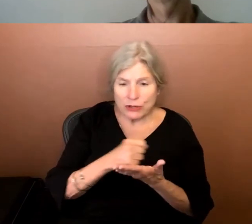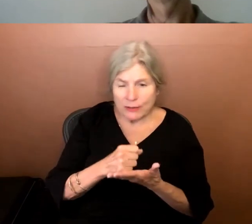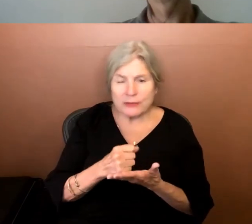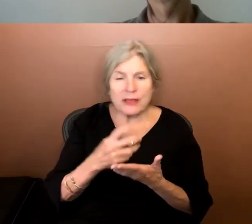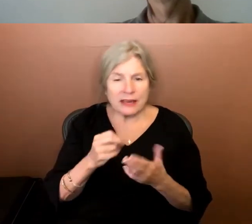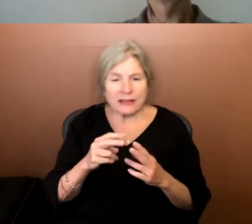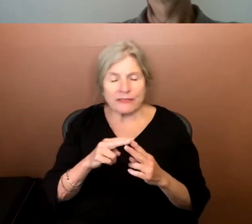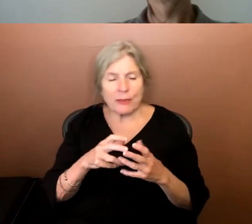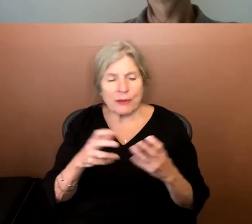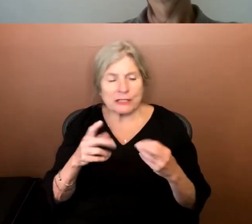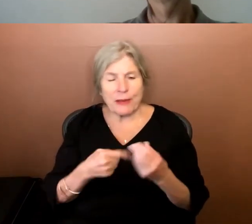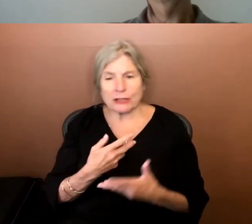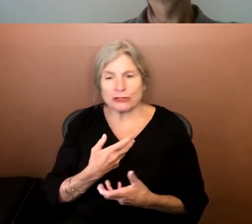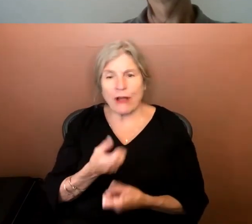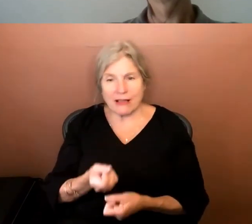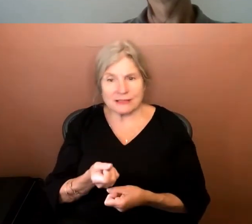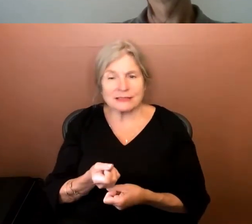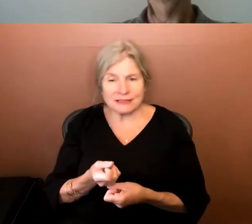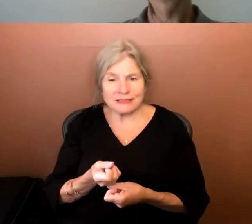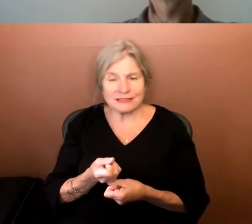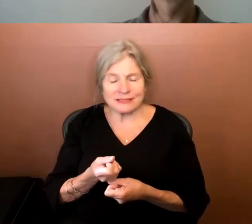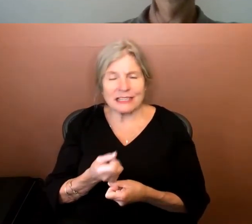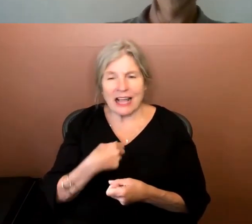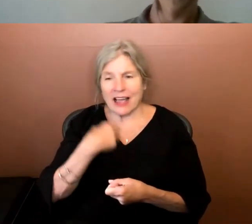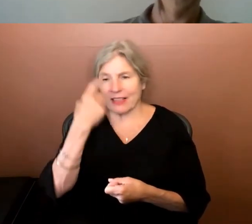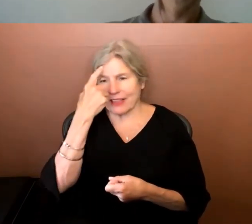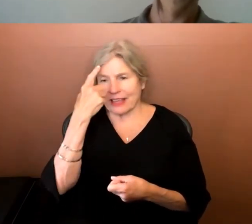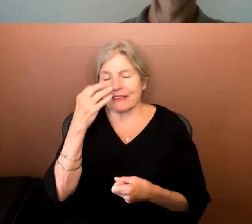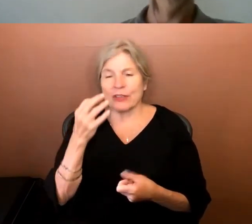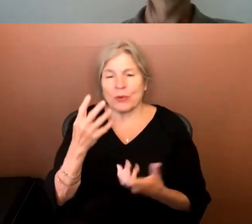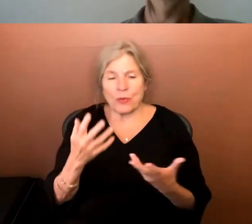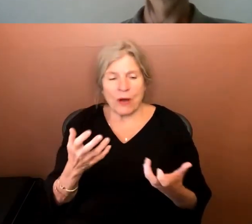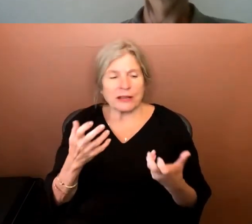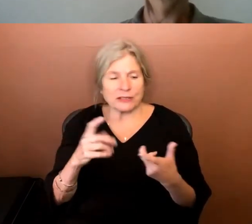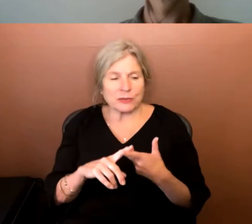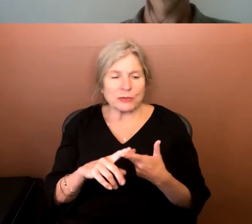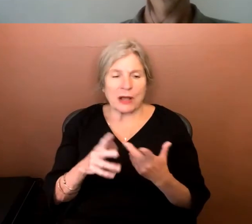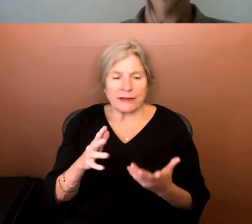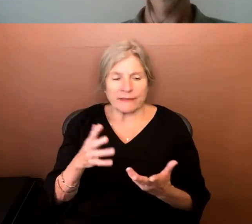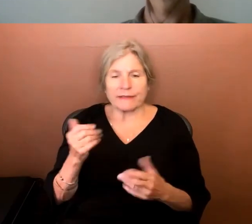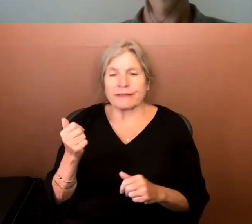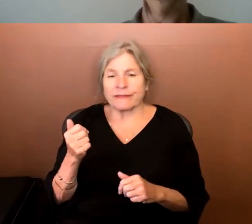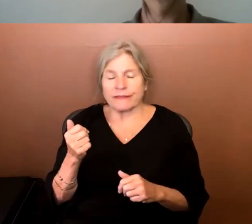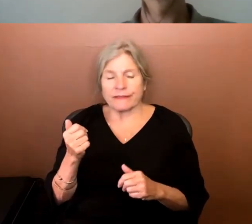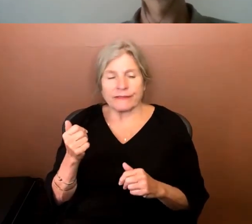about trust and I think if you wanted to kind of find an artist and engage with